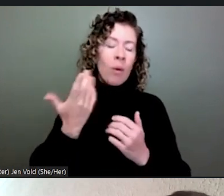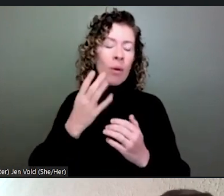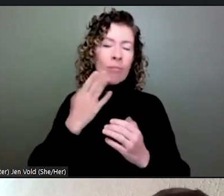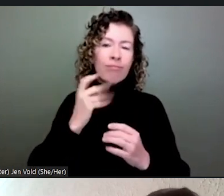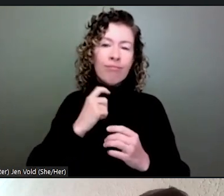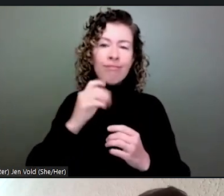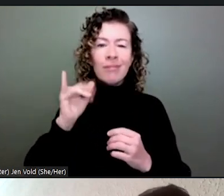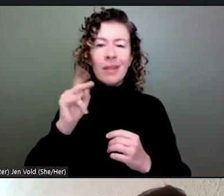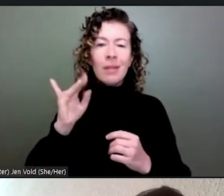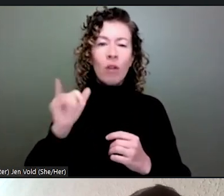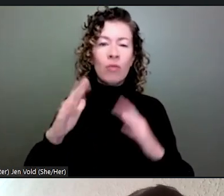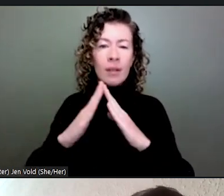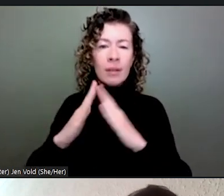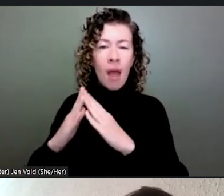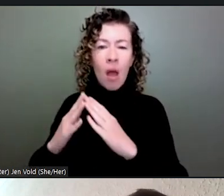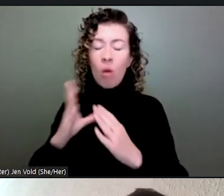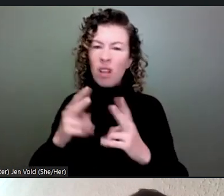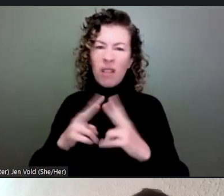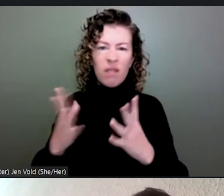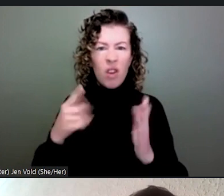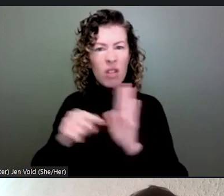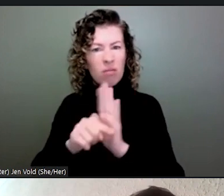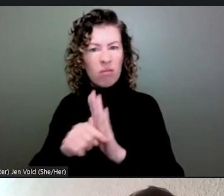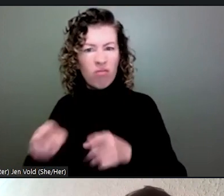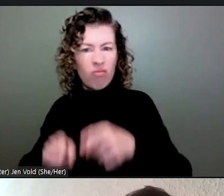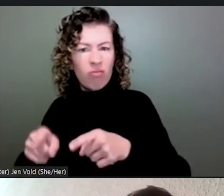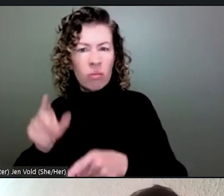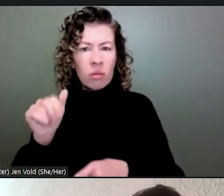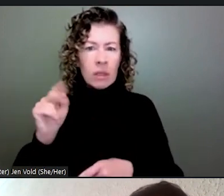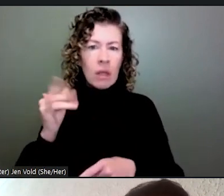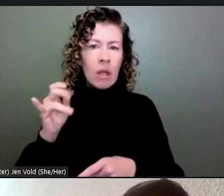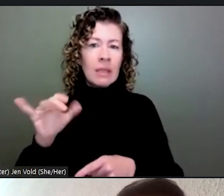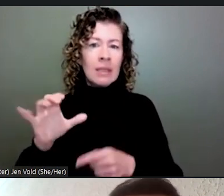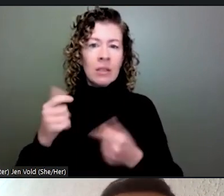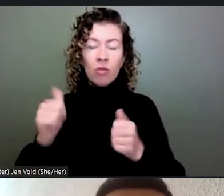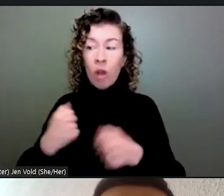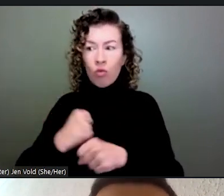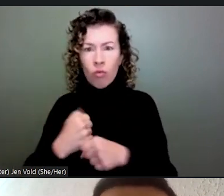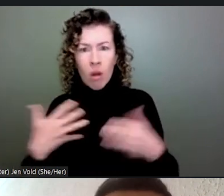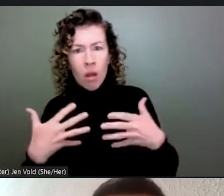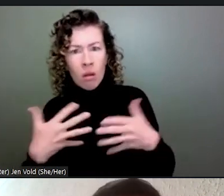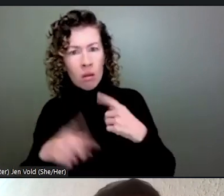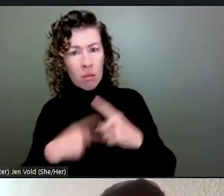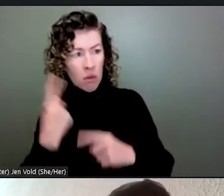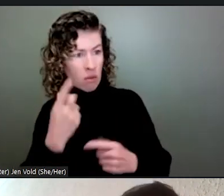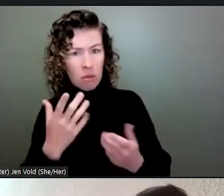you know, basically being quite antagonistic and trying to--trying to create kind of anxieties about migrant communities.